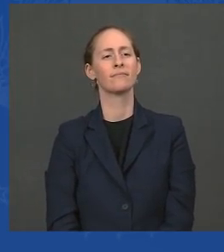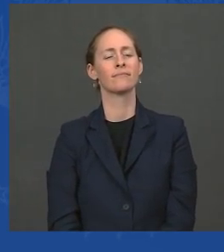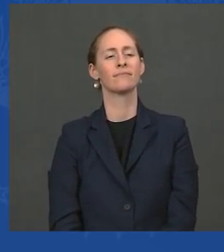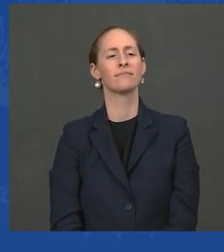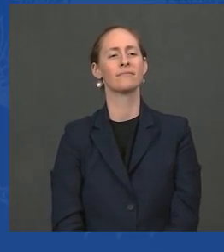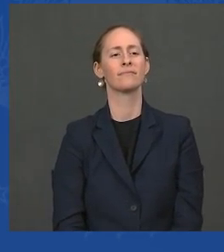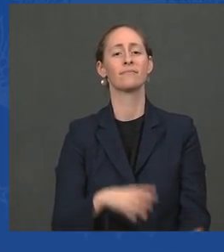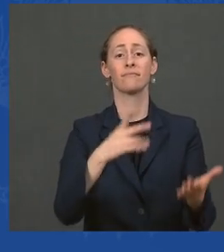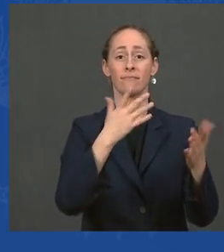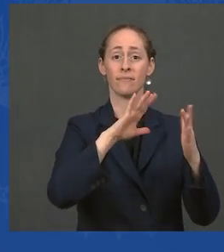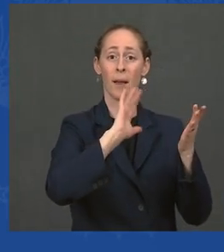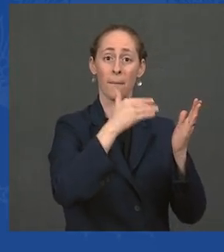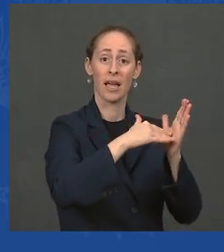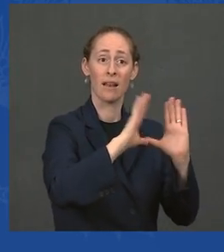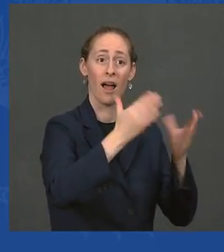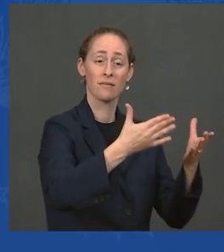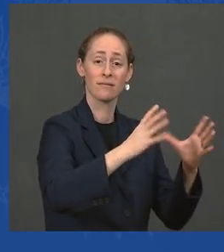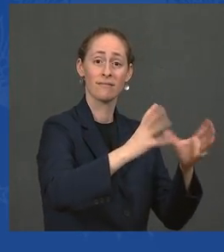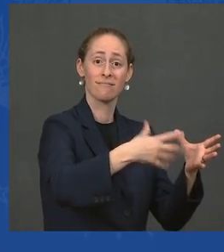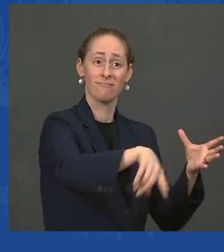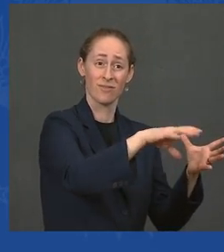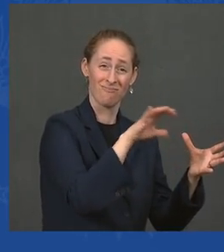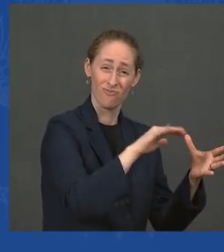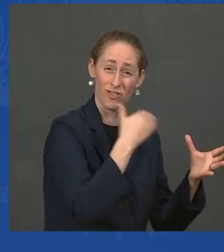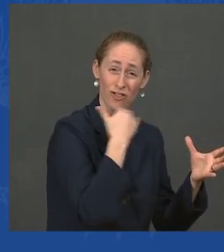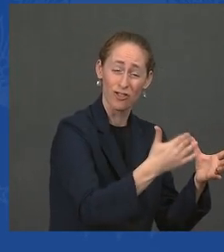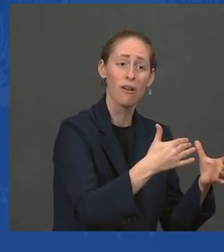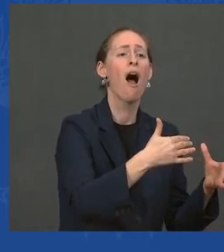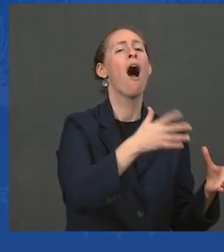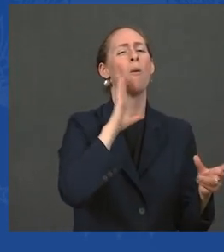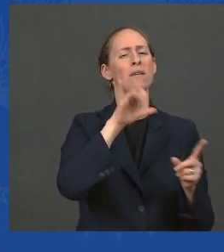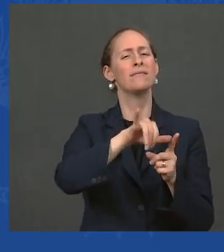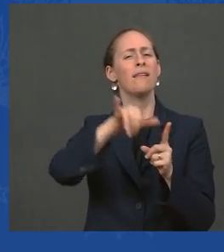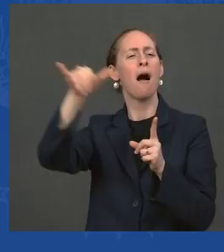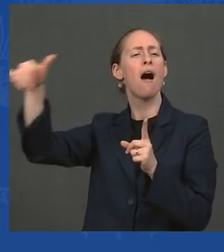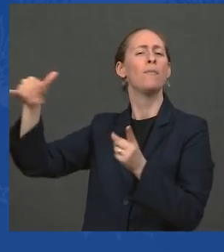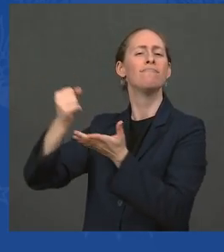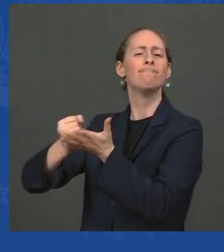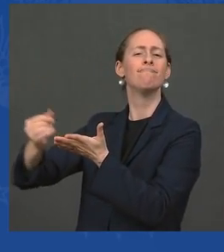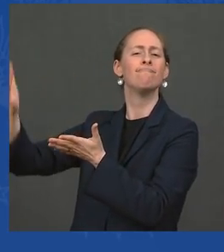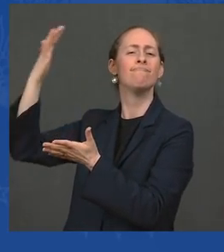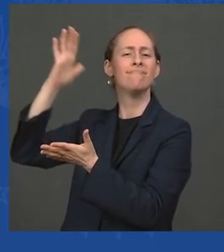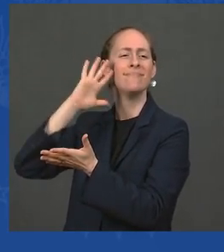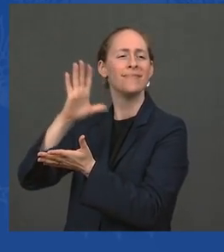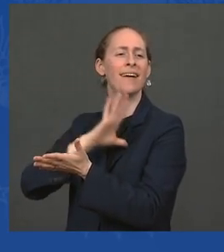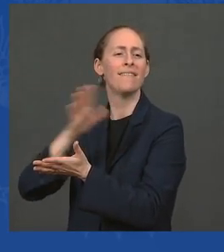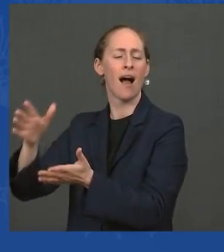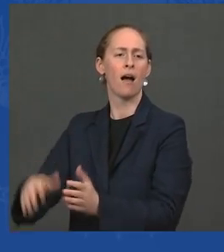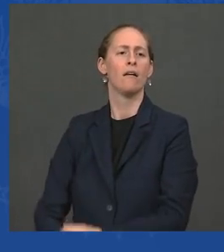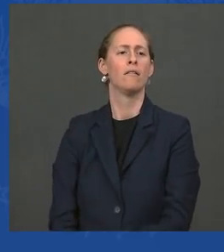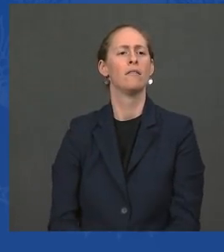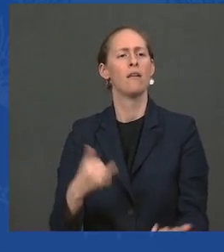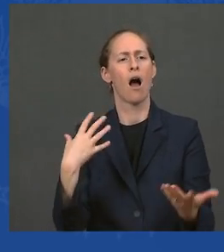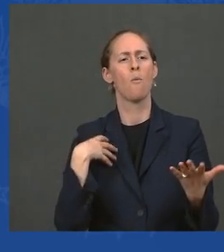I've never known such a time. So, I'm here today to talk about what's fundamentally at stake right now for the families and for our country.